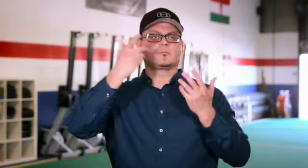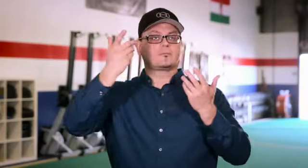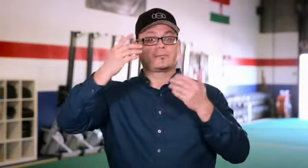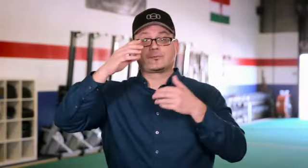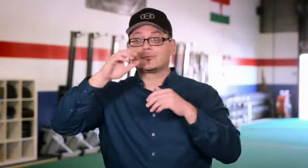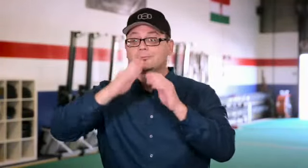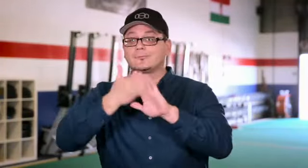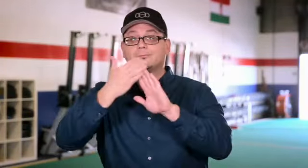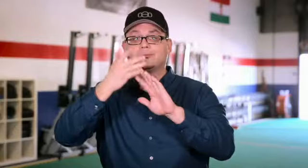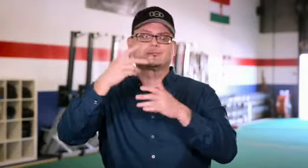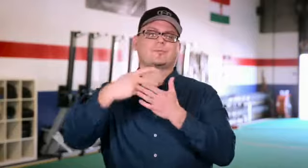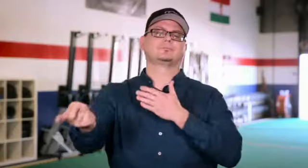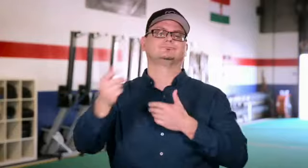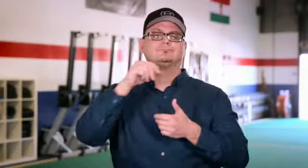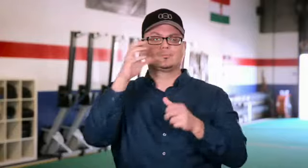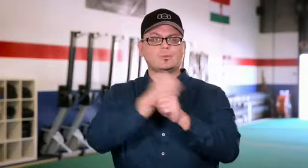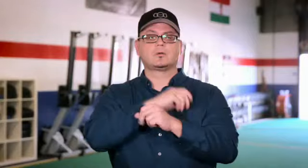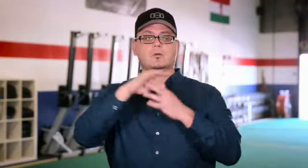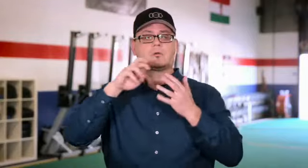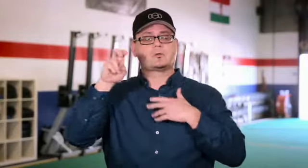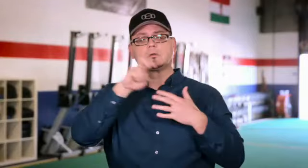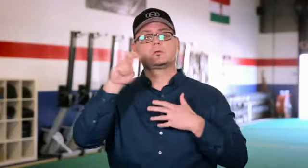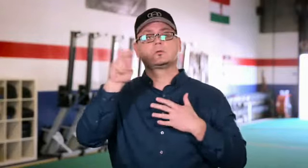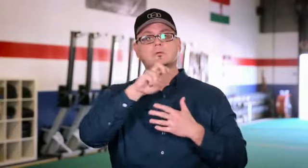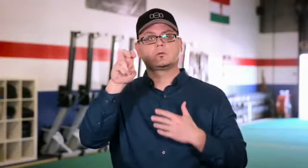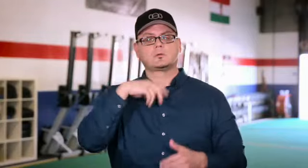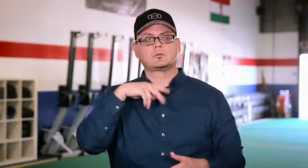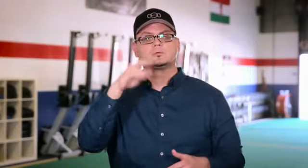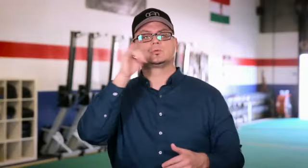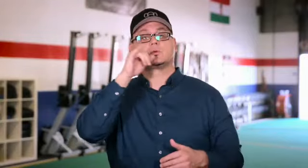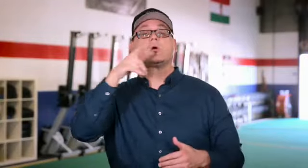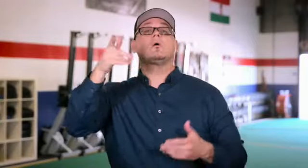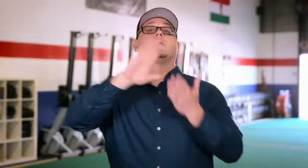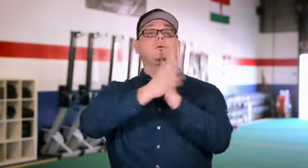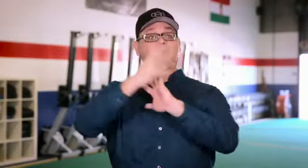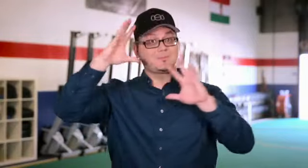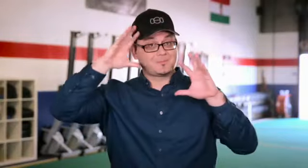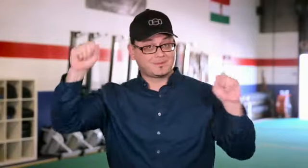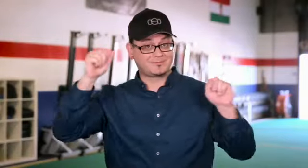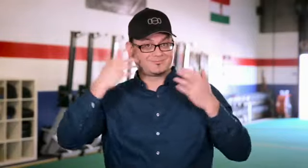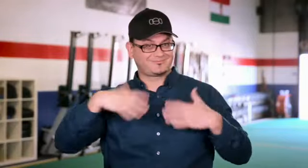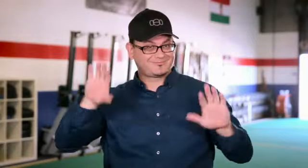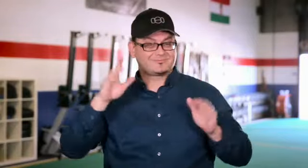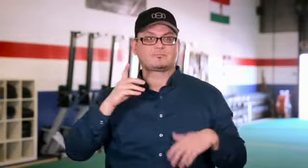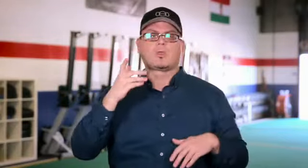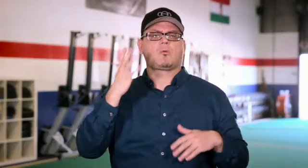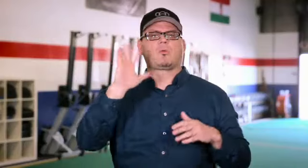He ran for office repeatedly. When he became president,